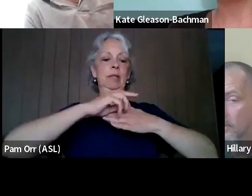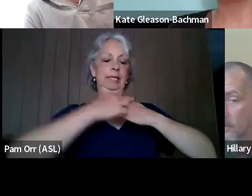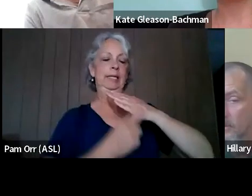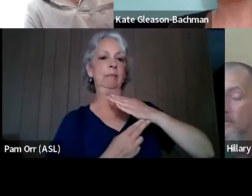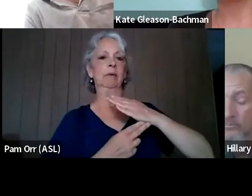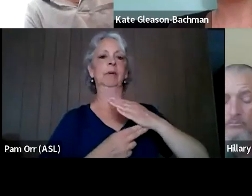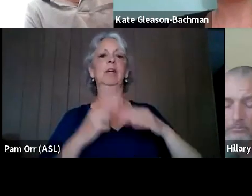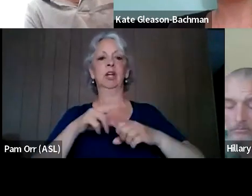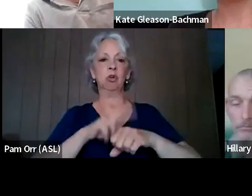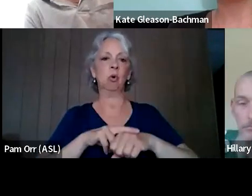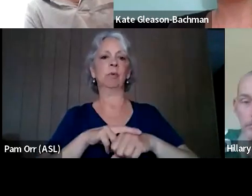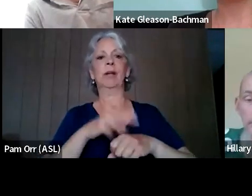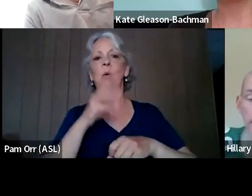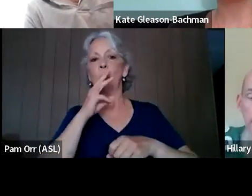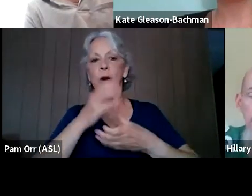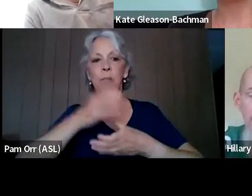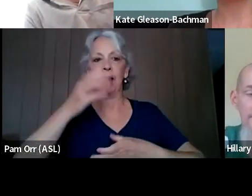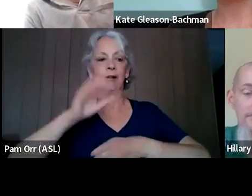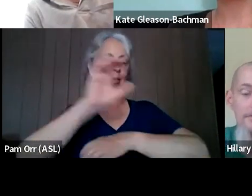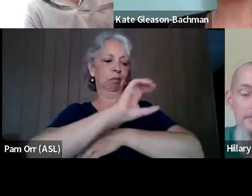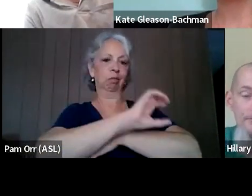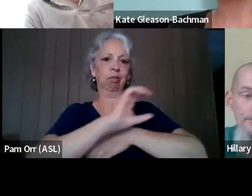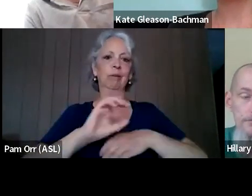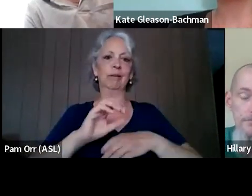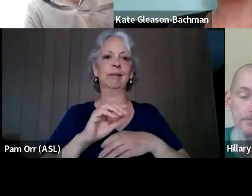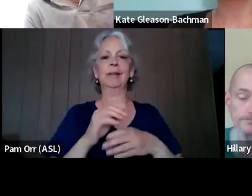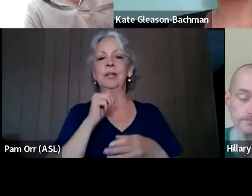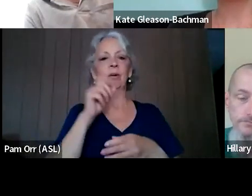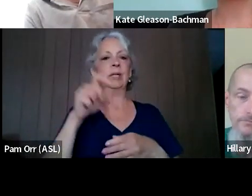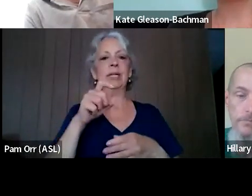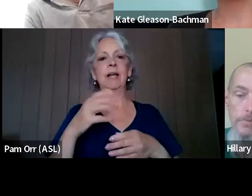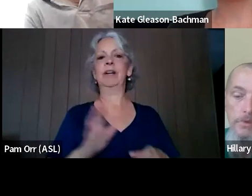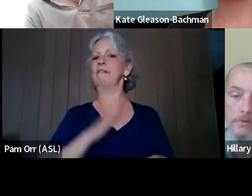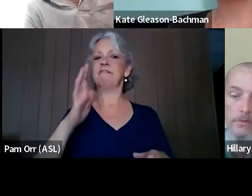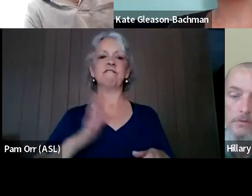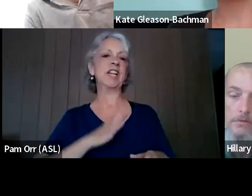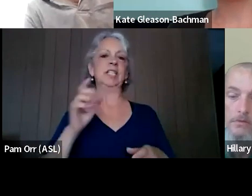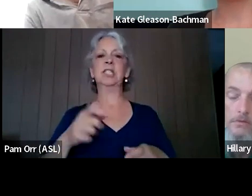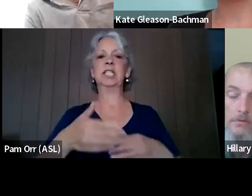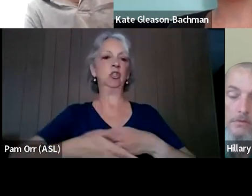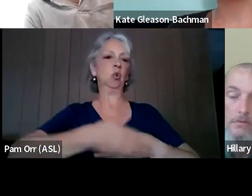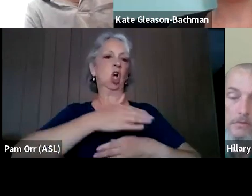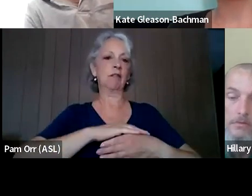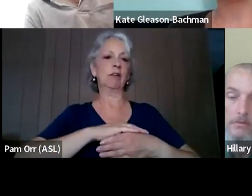kind of a water bottle to like, you know, bare minimum. You don't need to do anything fancy, they just need to be covered and changed regularly.